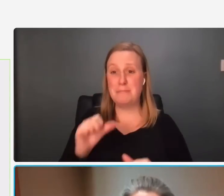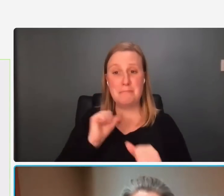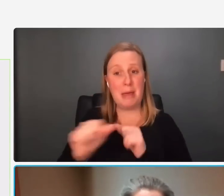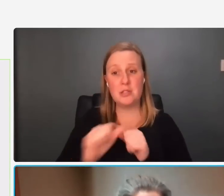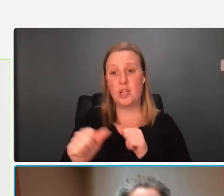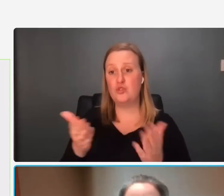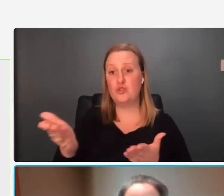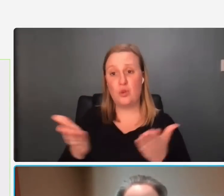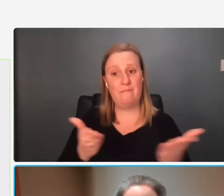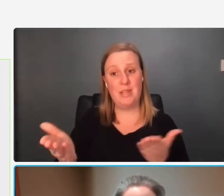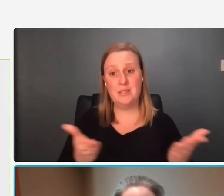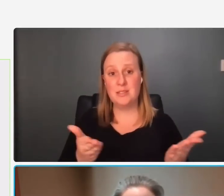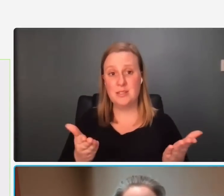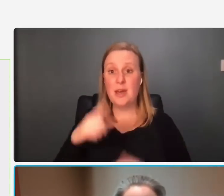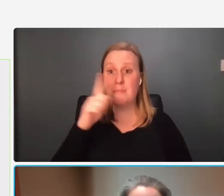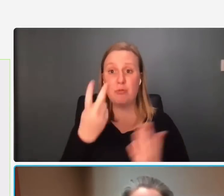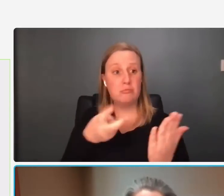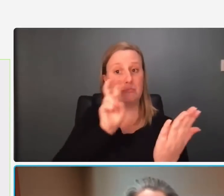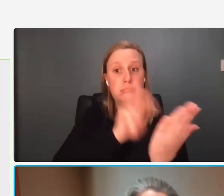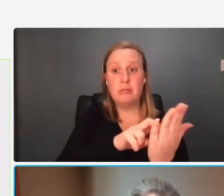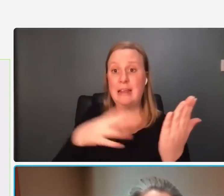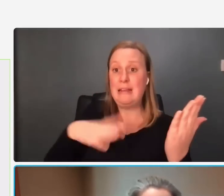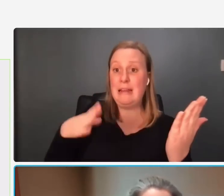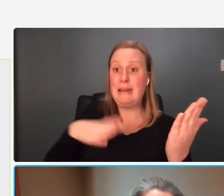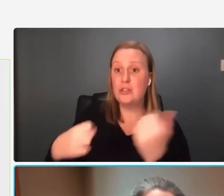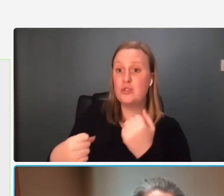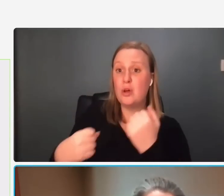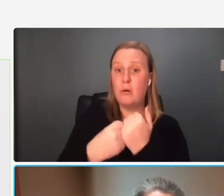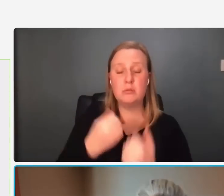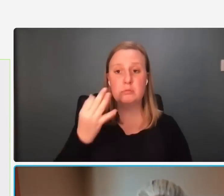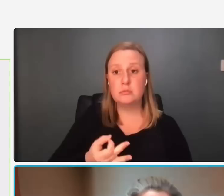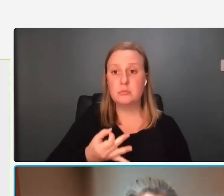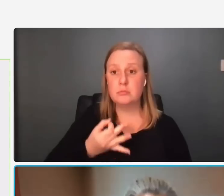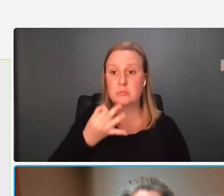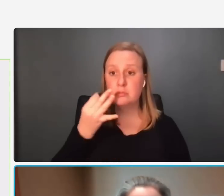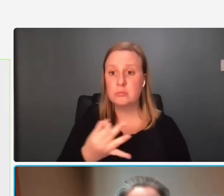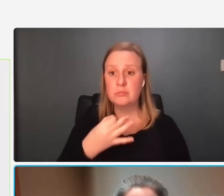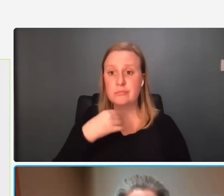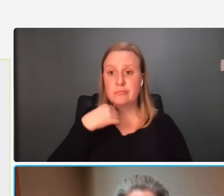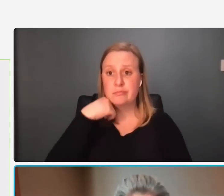These are falling but there are still waits. And there are people who can't access CHSP services